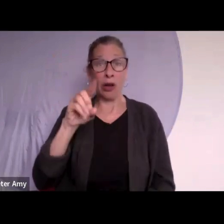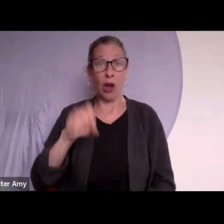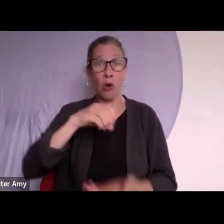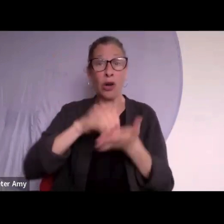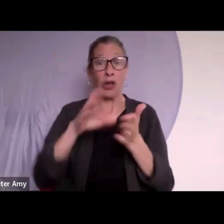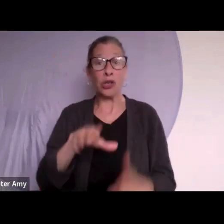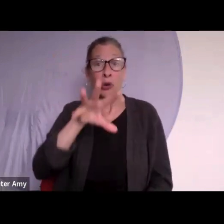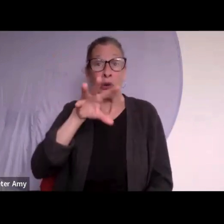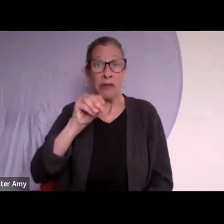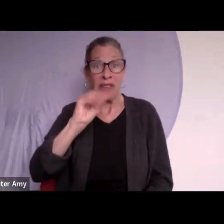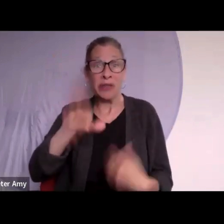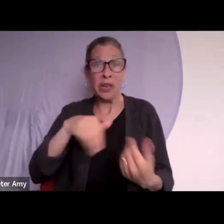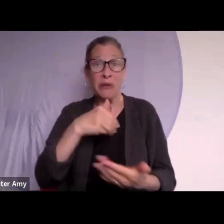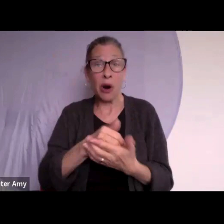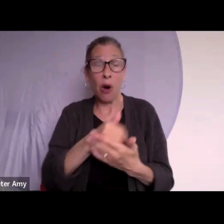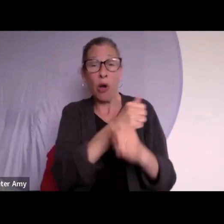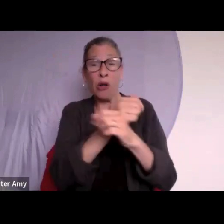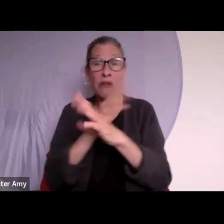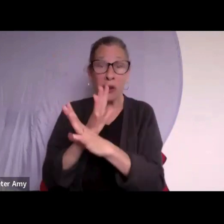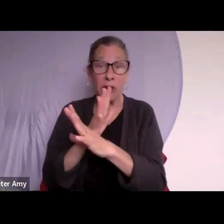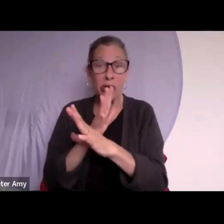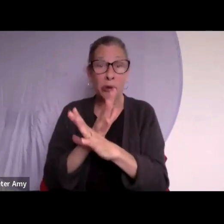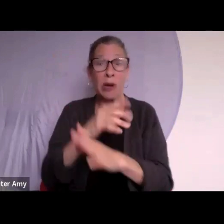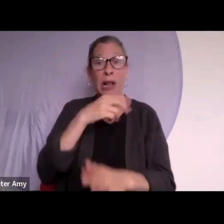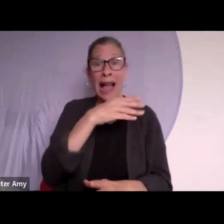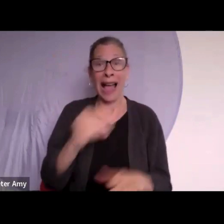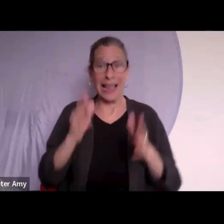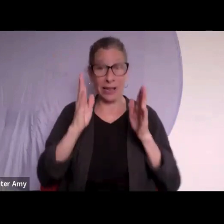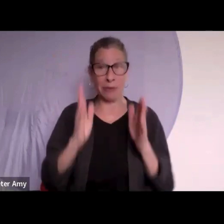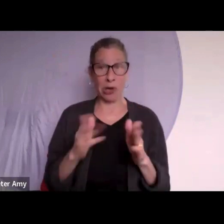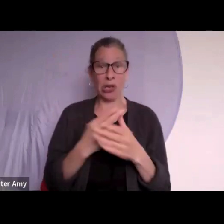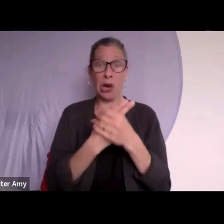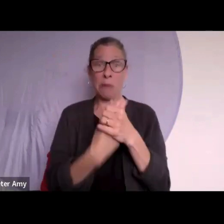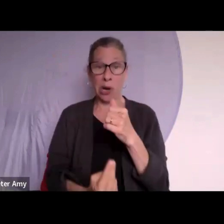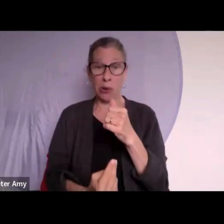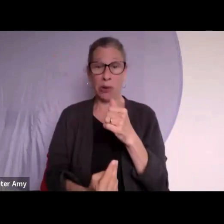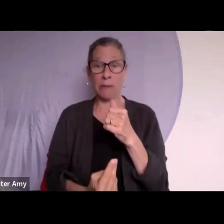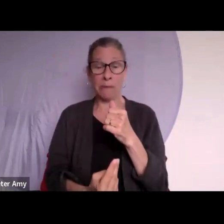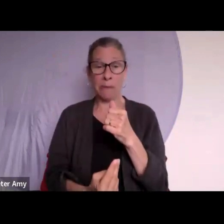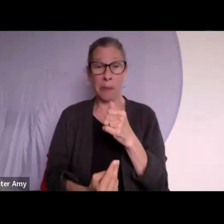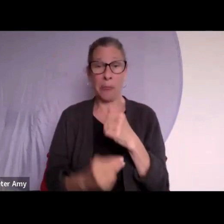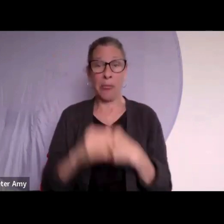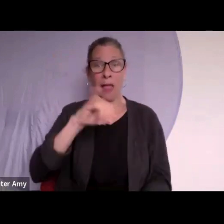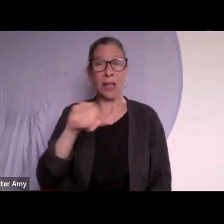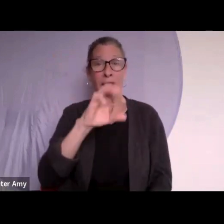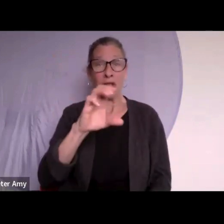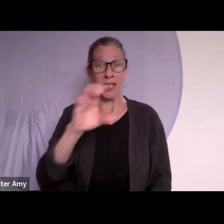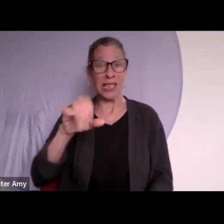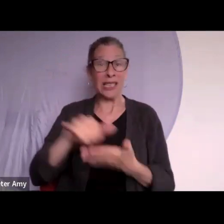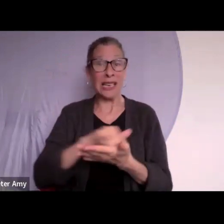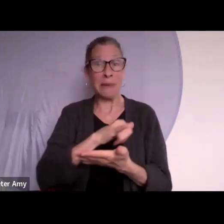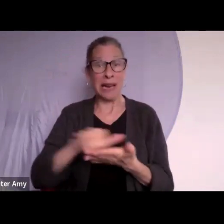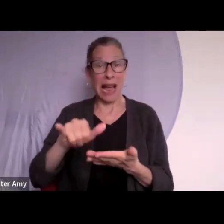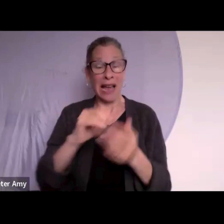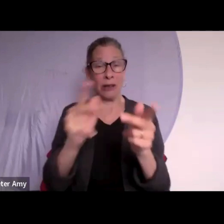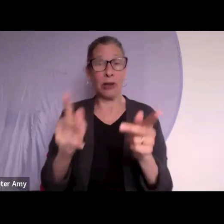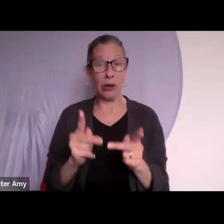screenings at the Reelabilities main location, which is the JCC in Manhattan, excluding opening night, which is tonight, which